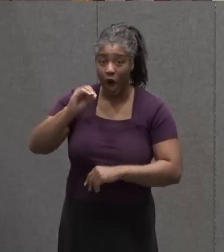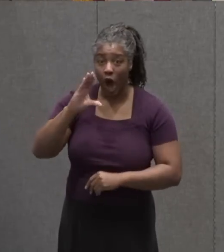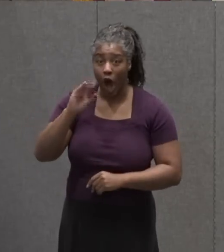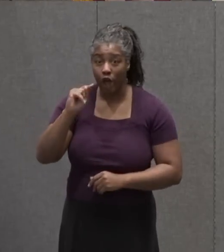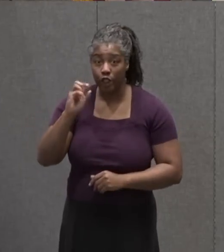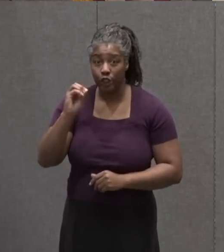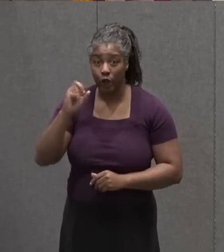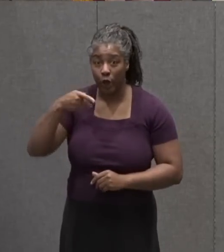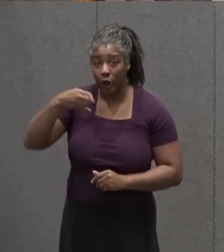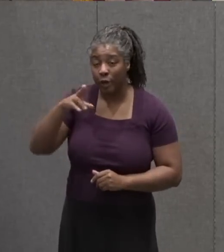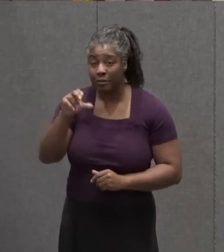your turn